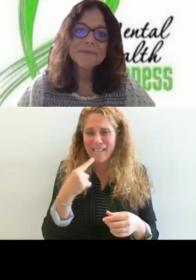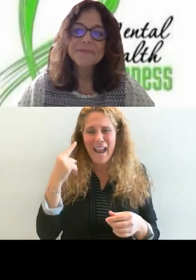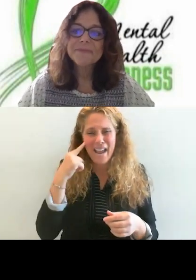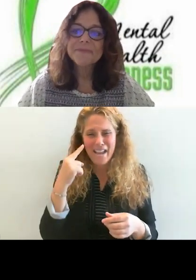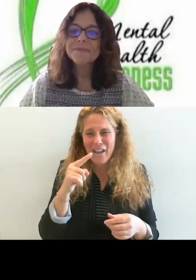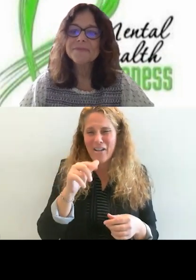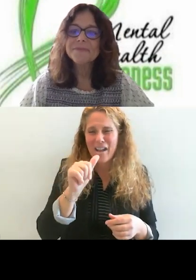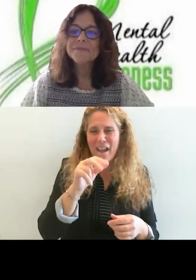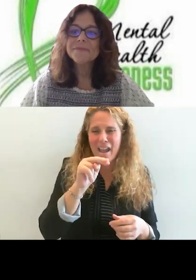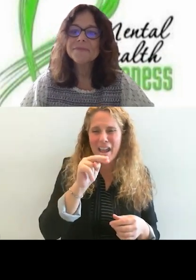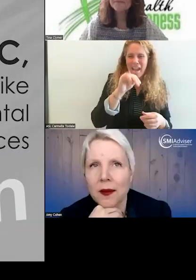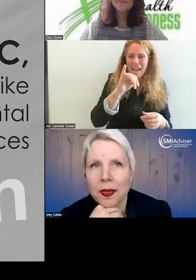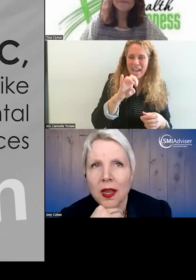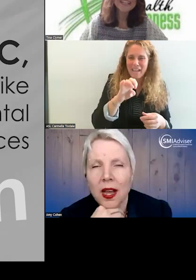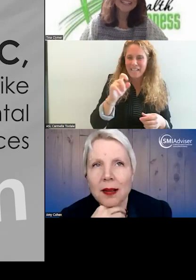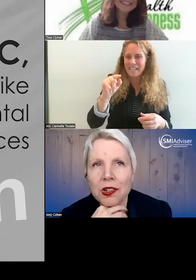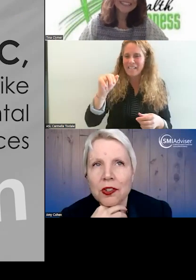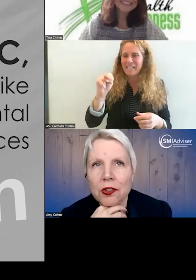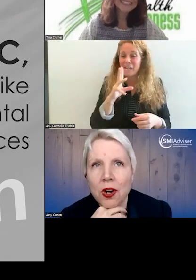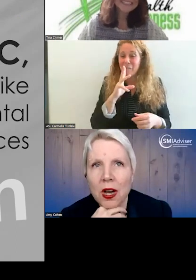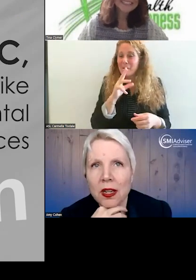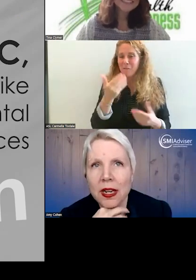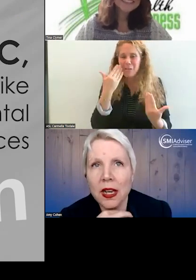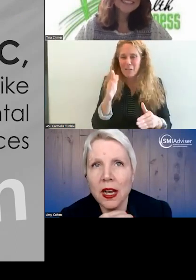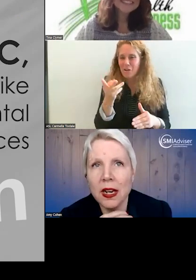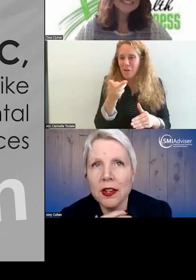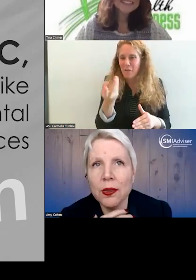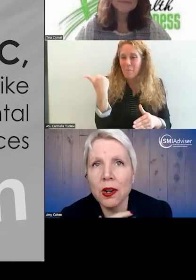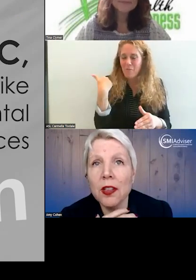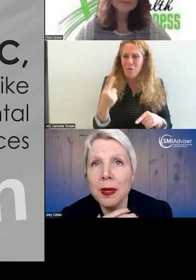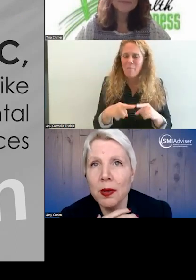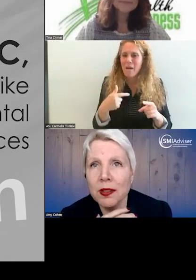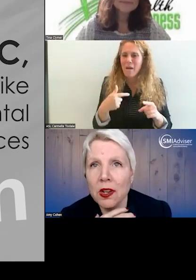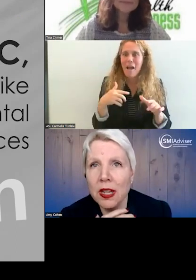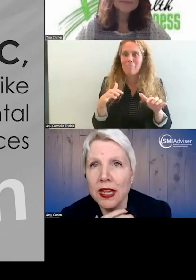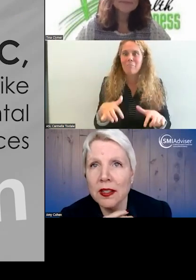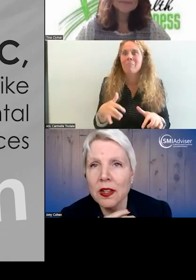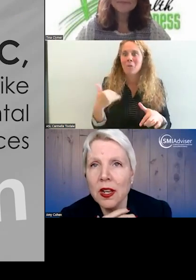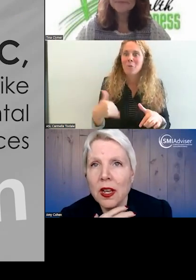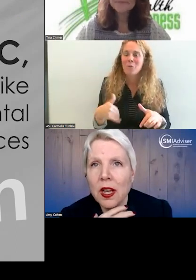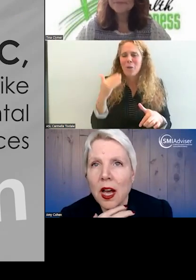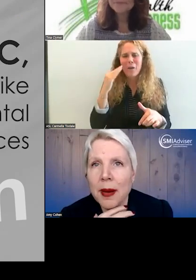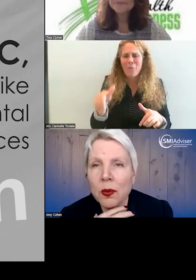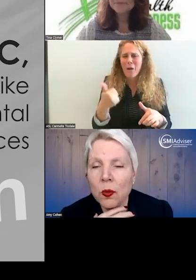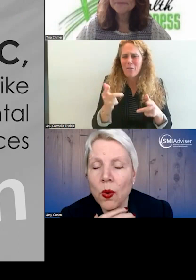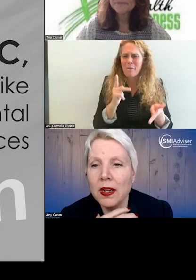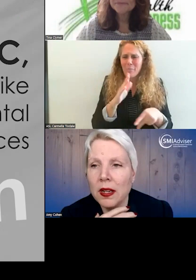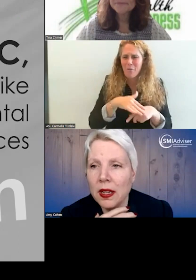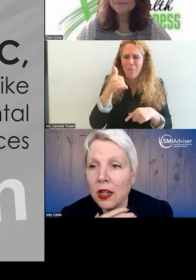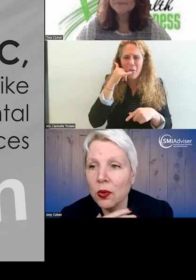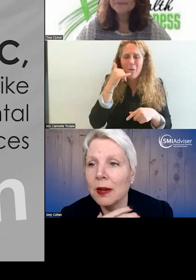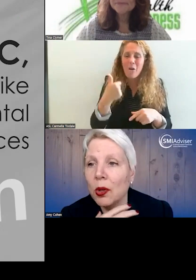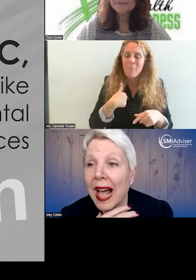EACH OTHER BEFORE TODAY -- I AM STRUCK ABOUT WHO INCREDIBLE